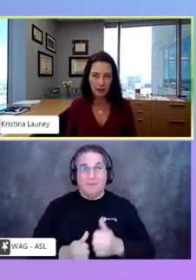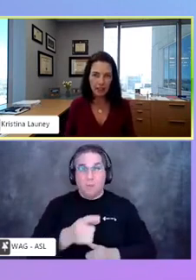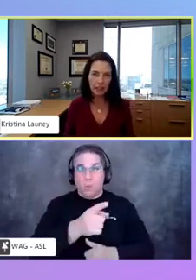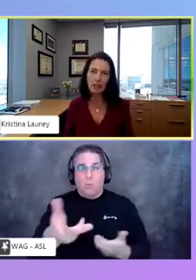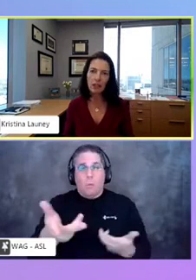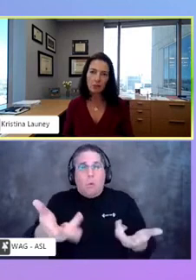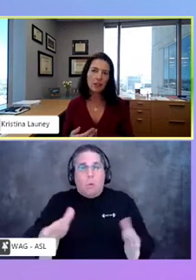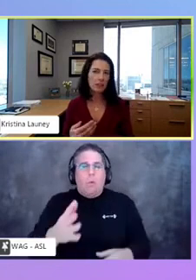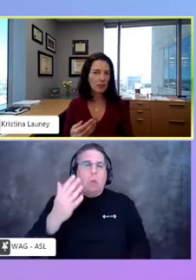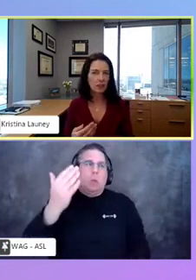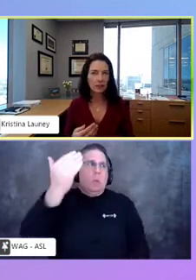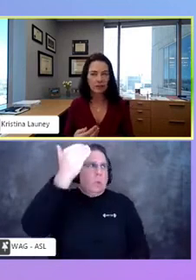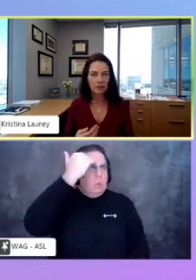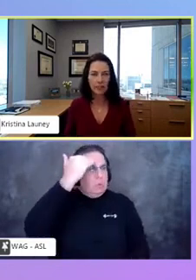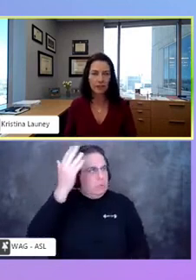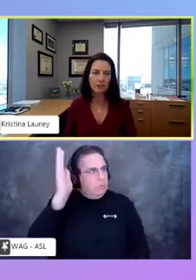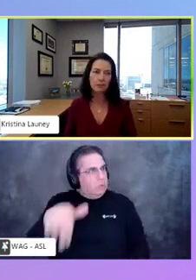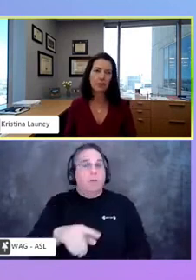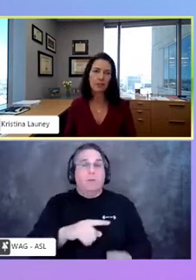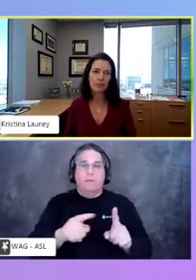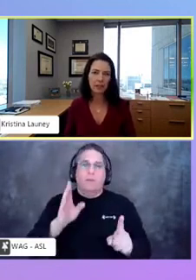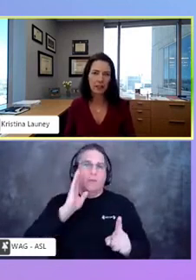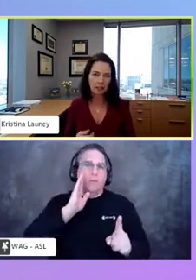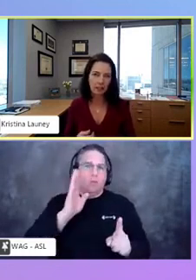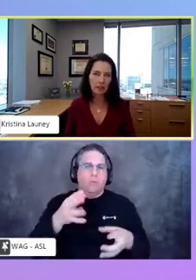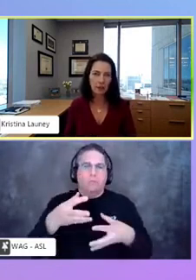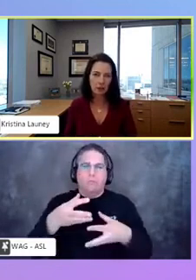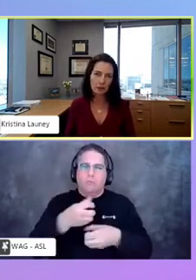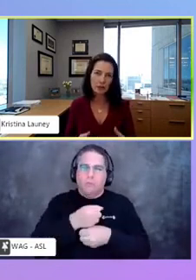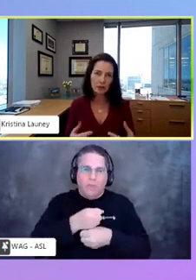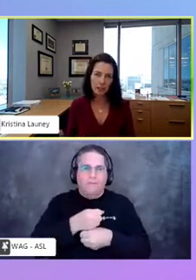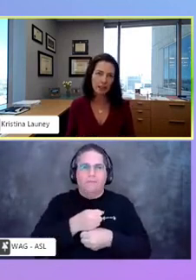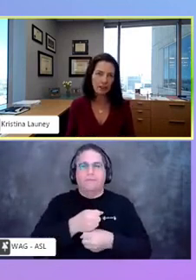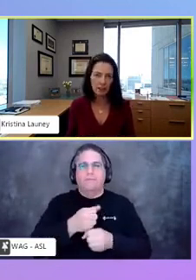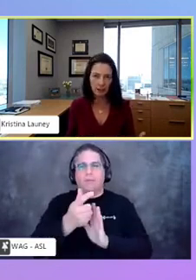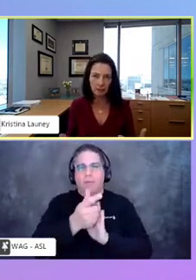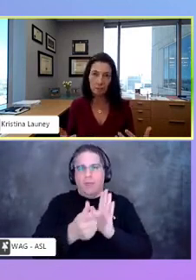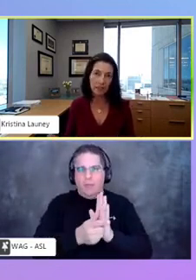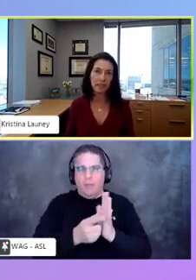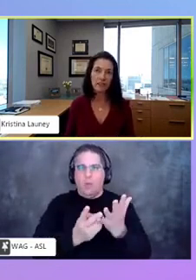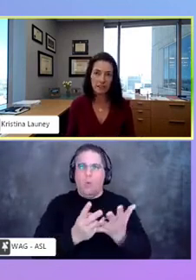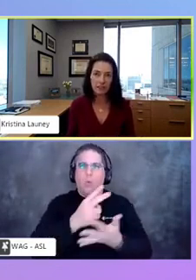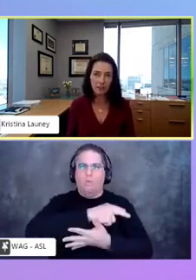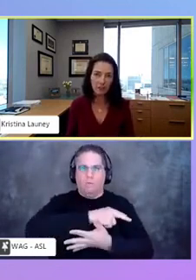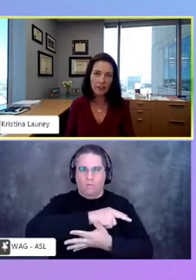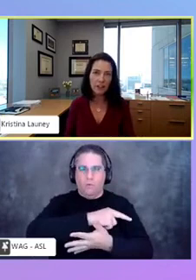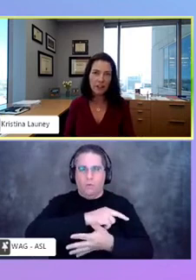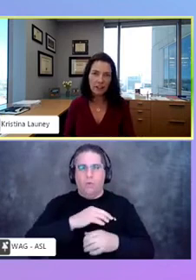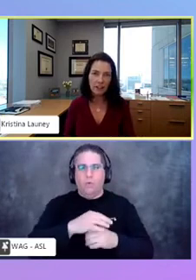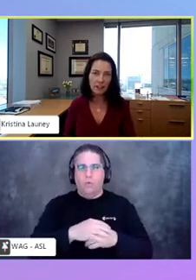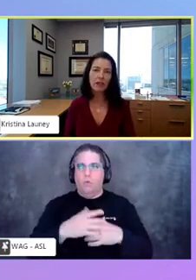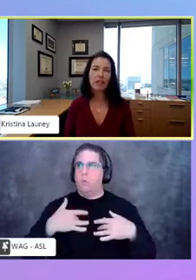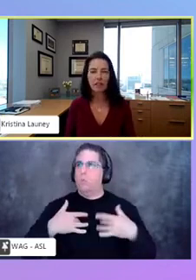going to talk about today? As we always do, even though I know most of you know this stuff inside and out by now,